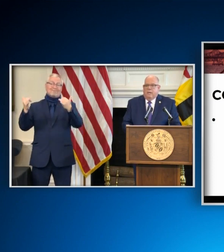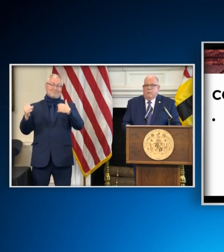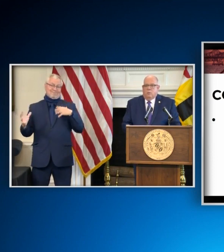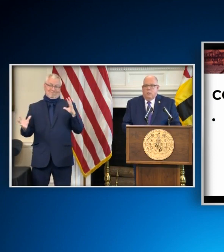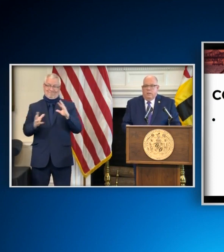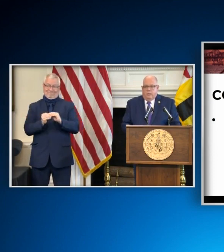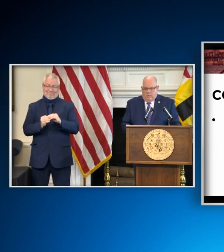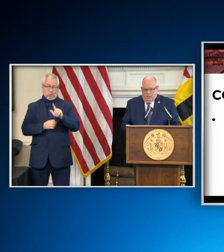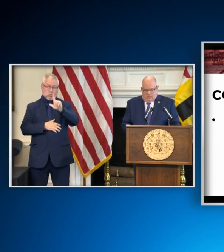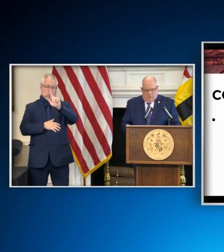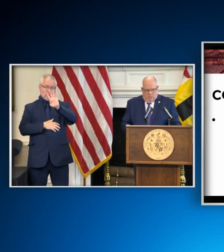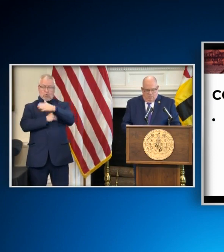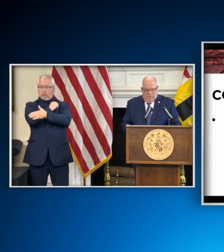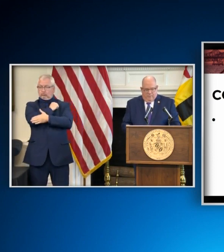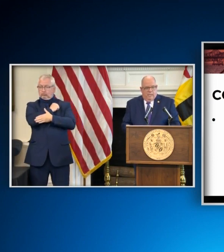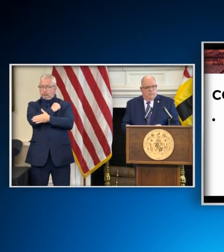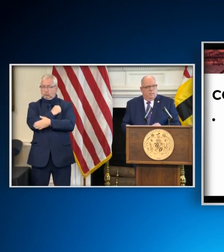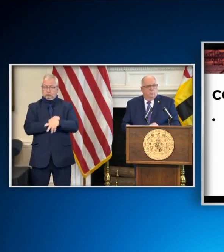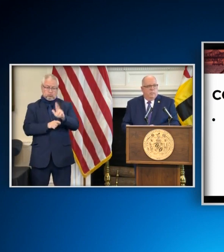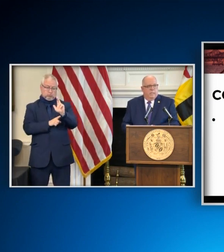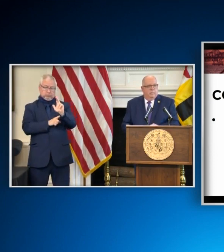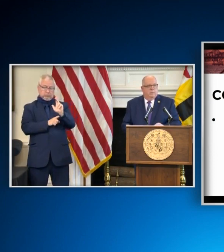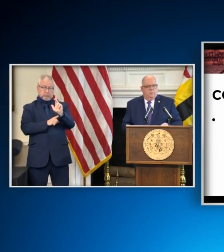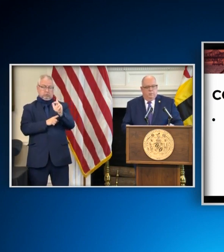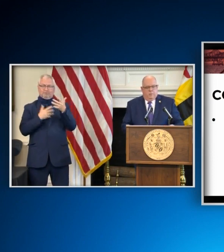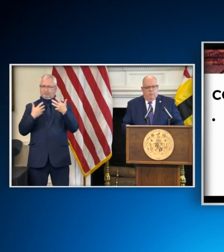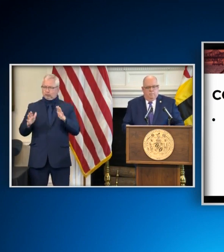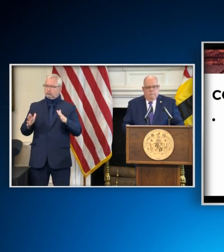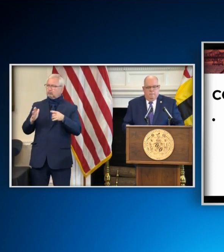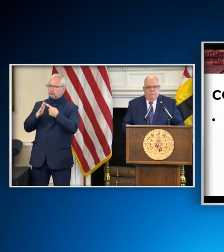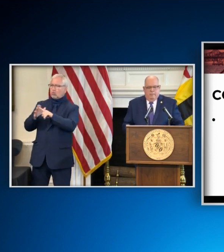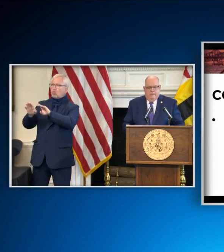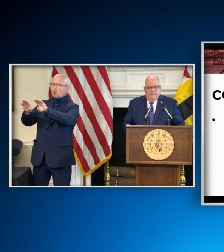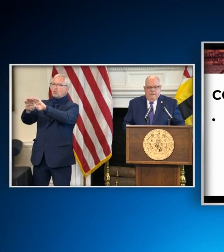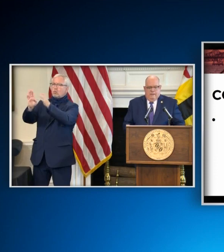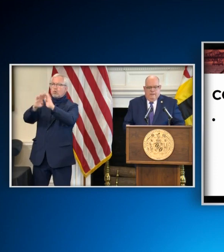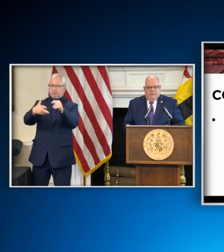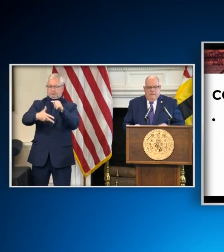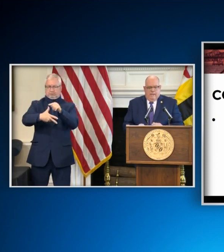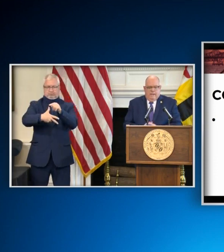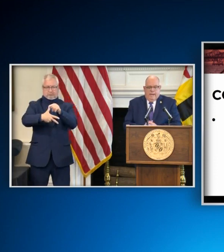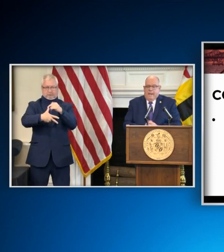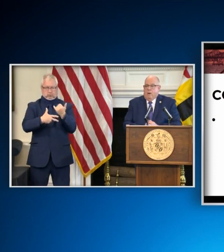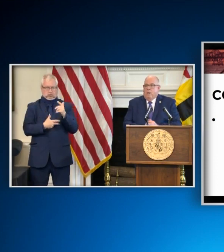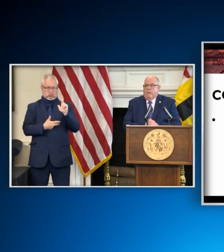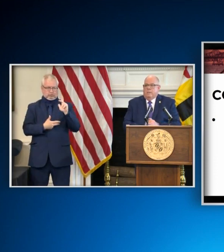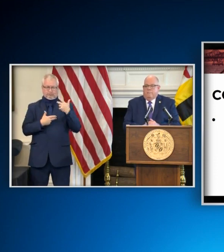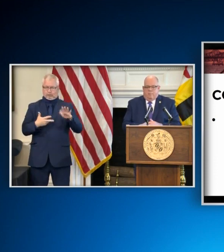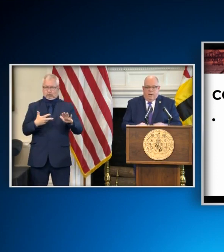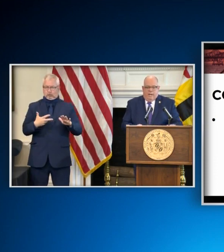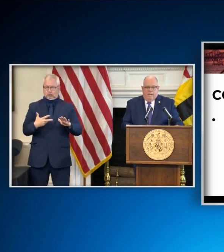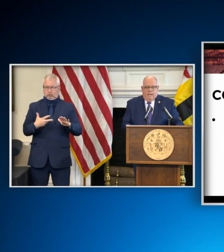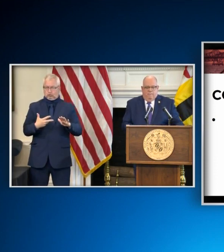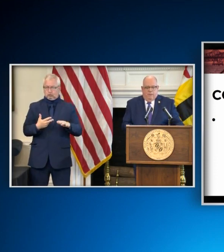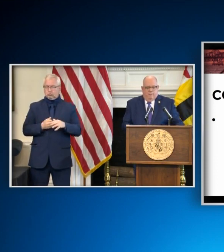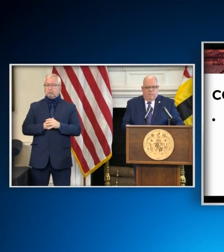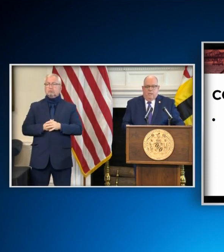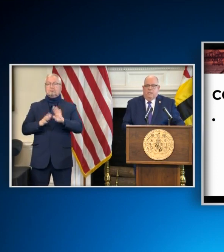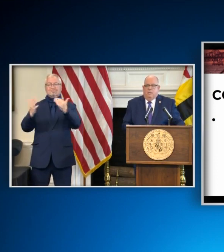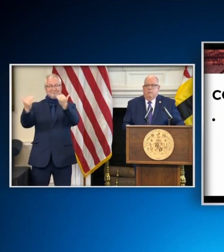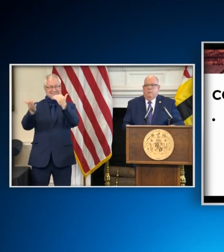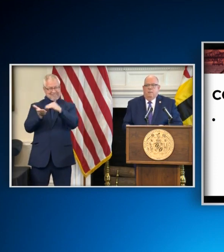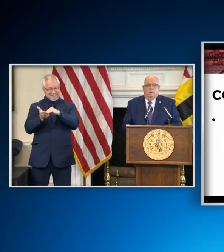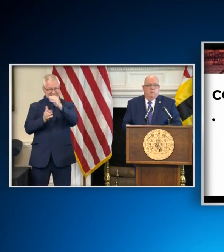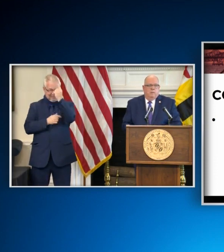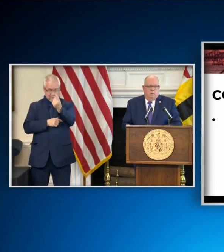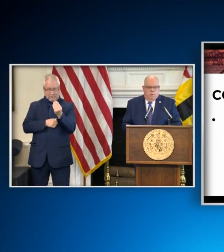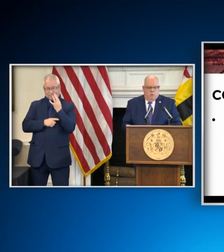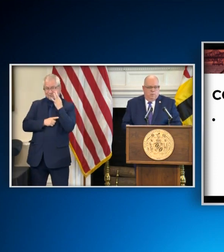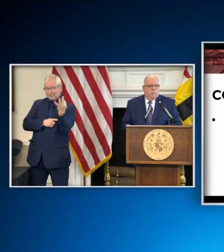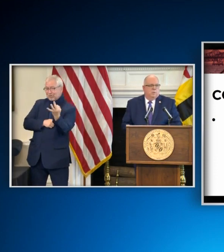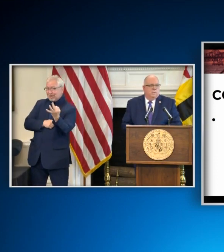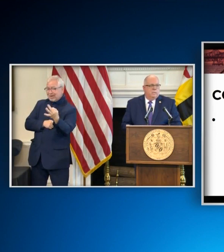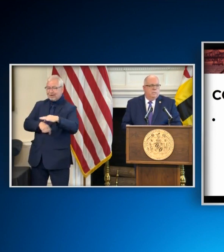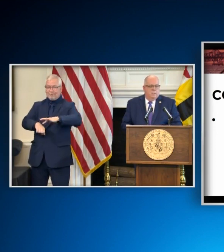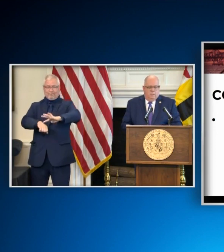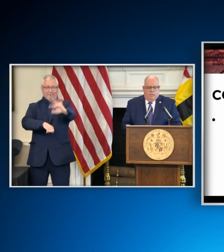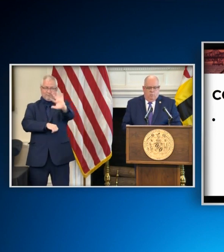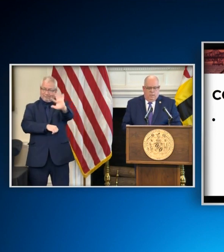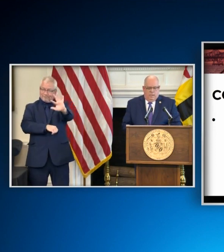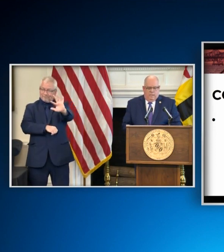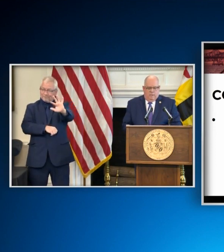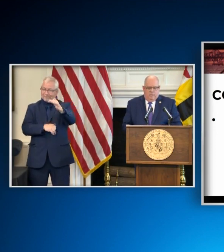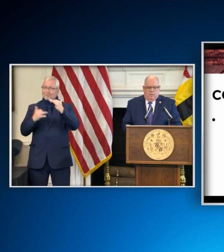23 OF MARYLAND’S 24 JURISDICTIONS HAVE NOW ENTERED STAGE I OR ANNOUNCED THEIR PLANS TO DO SO.